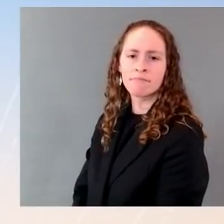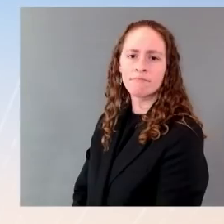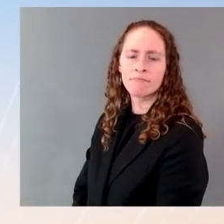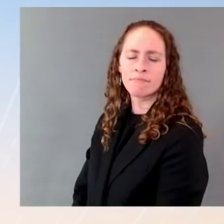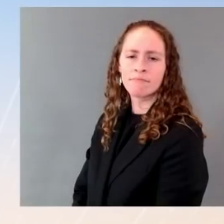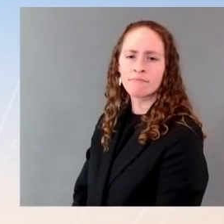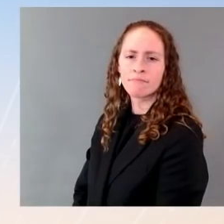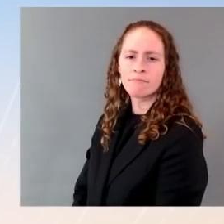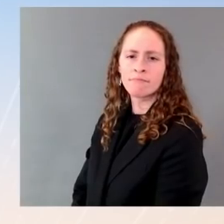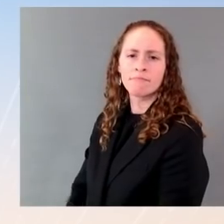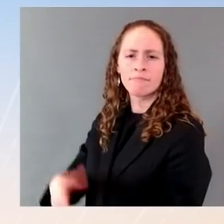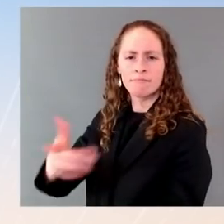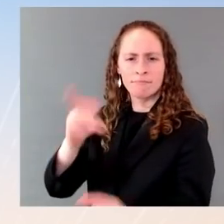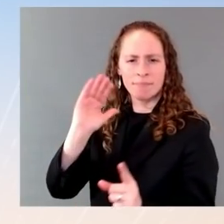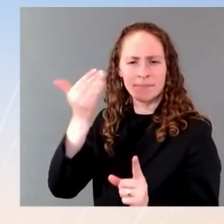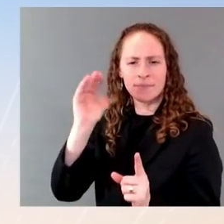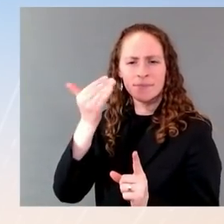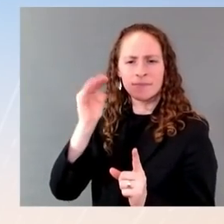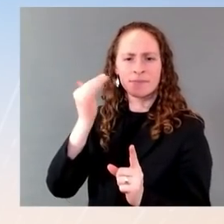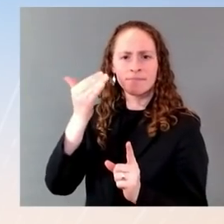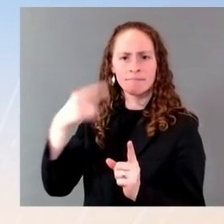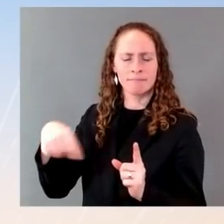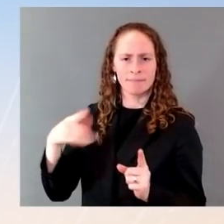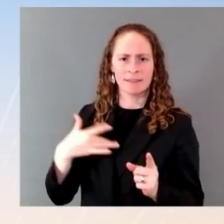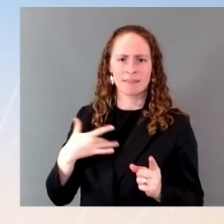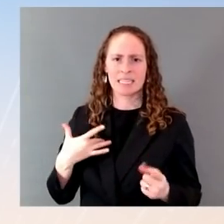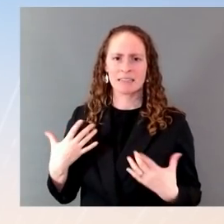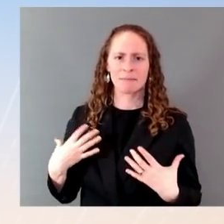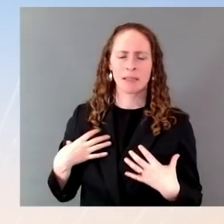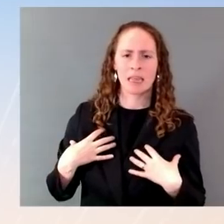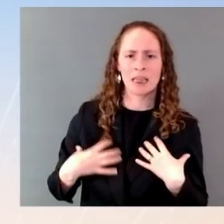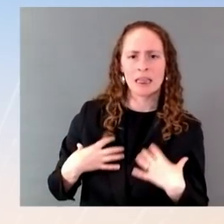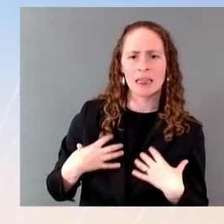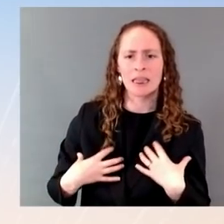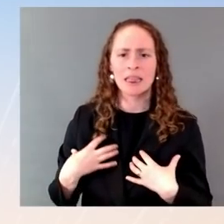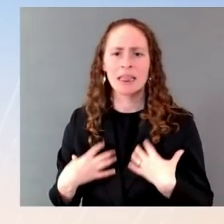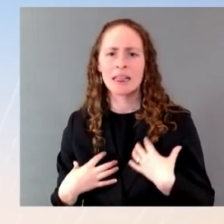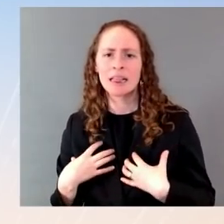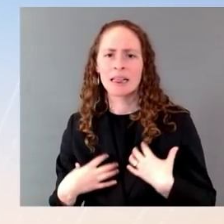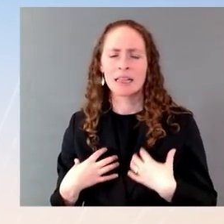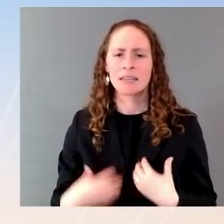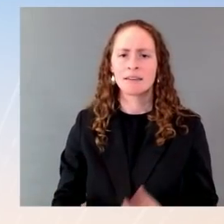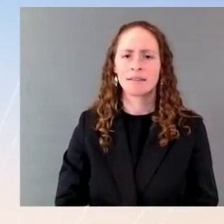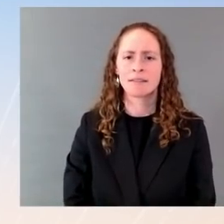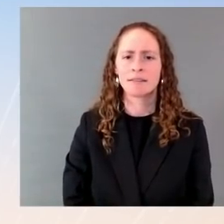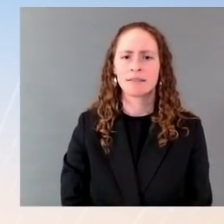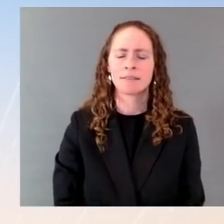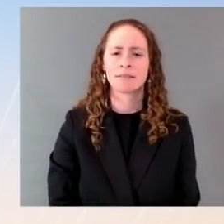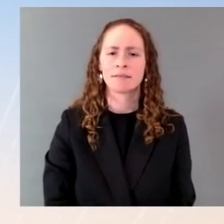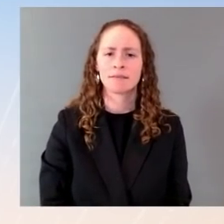Ms. Psaki: Well, I would first note that -- and Jake broadly referenced this -- but back in July, there was a joint statement of the United States